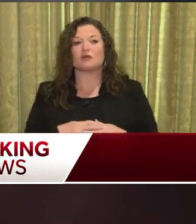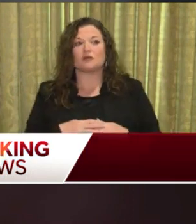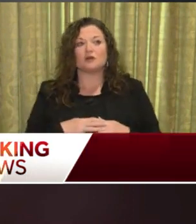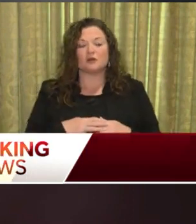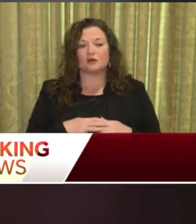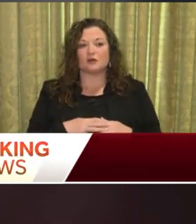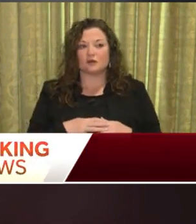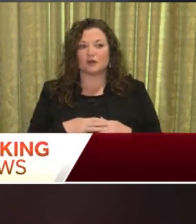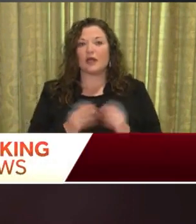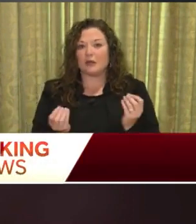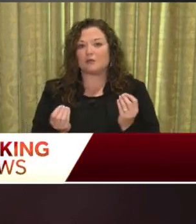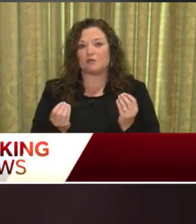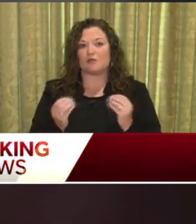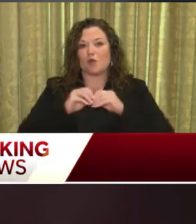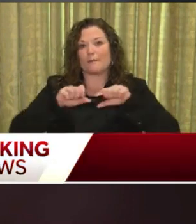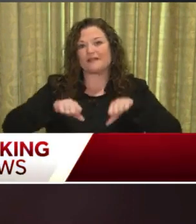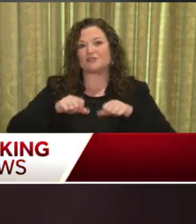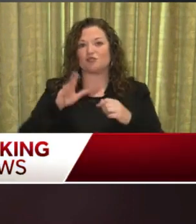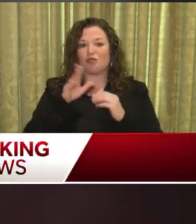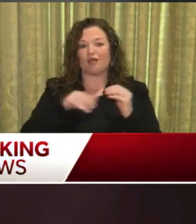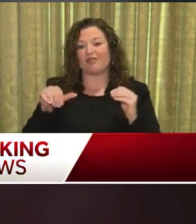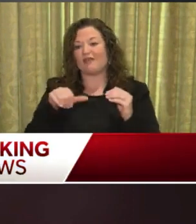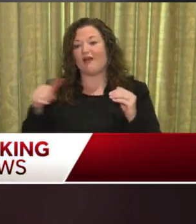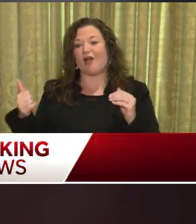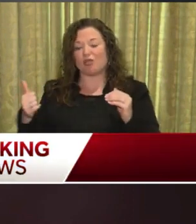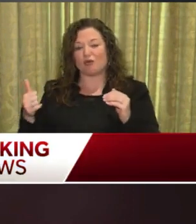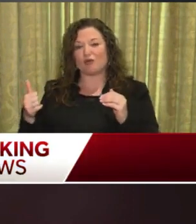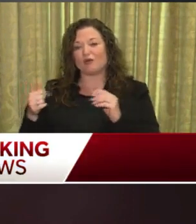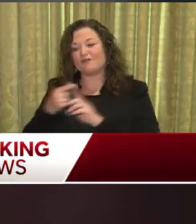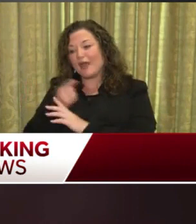DAN OF COURSE THE DTAEL VARIANT IS MORE TRANSMISSIBLE AND IS